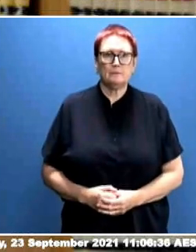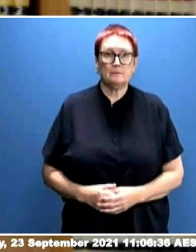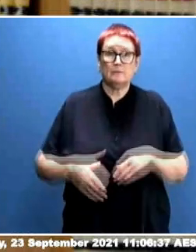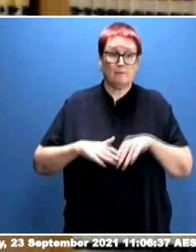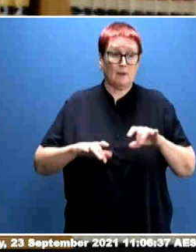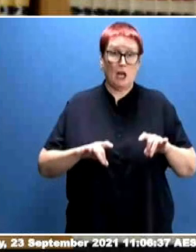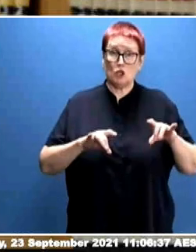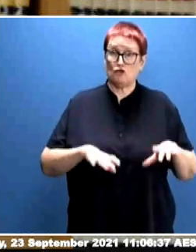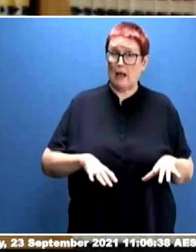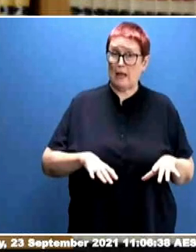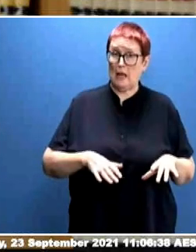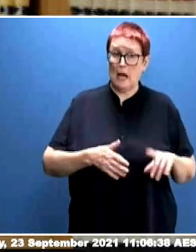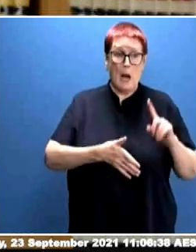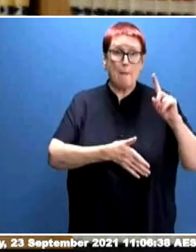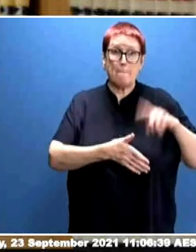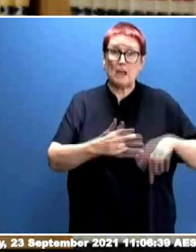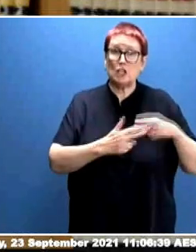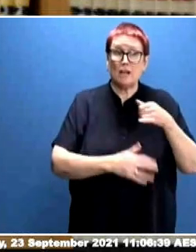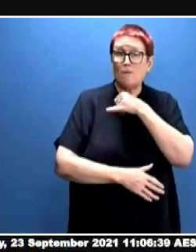for a criminal offence is exclusively the province of the courts,